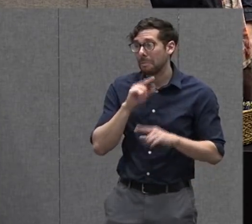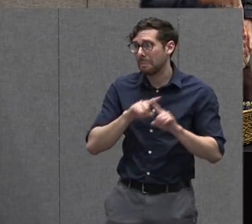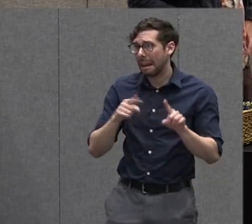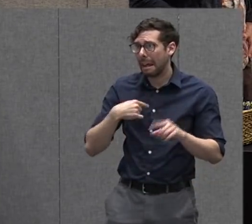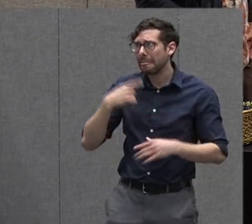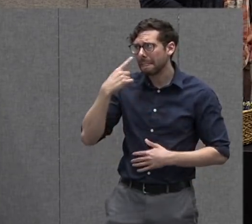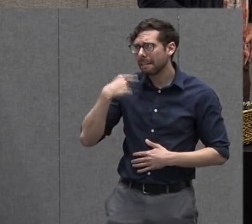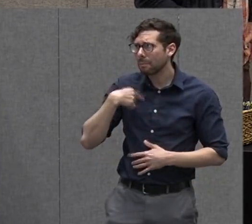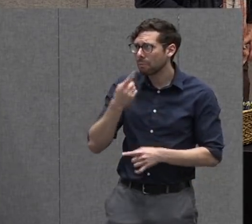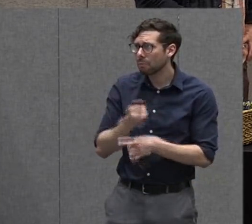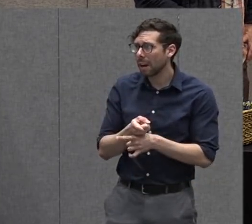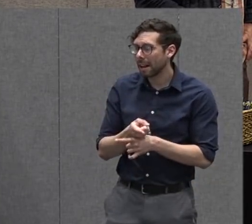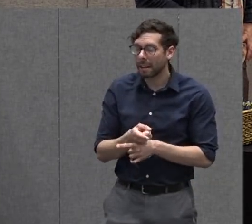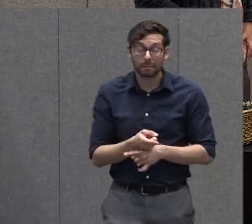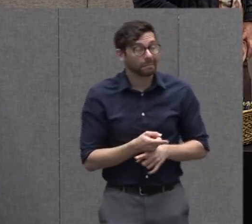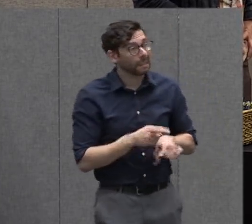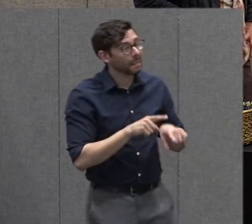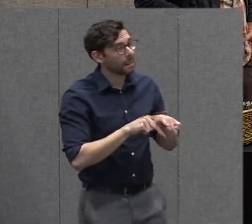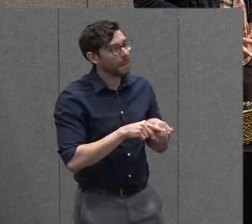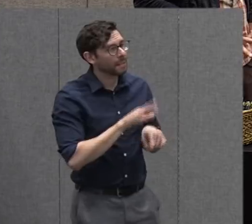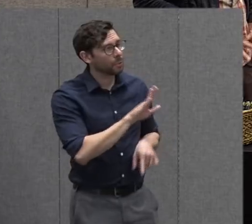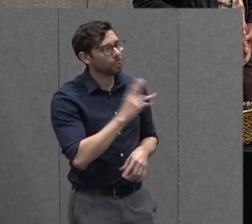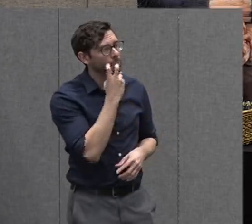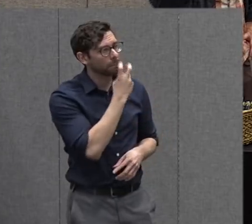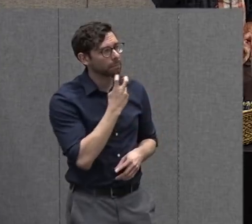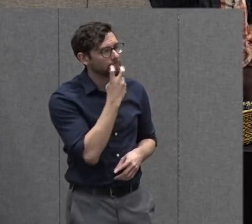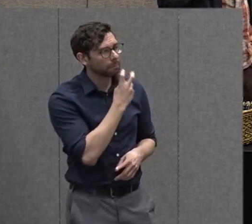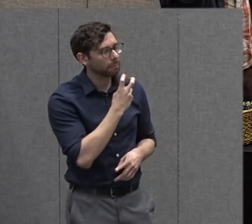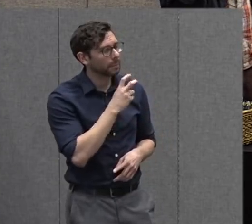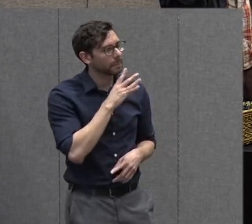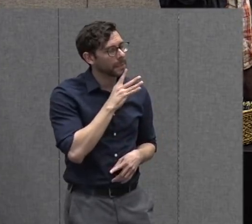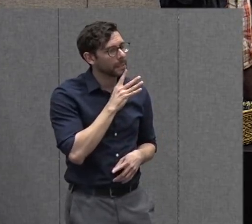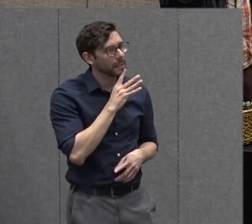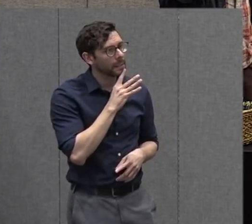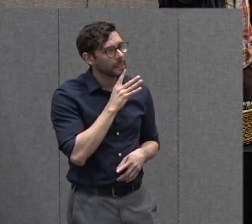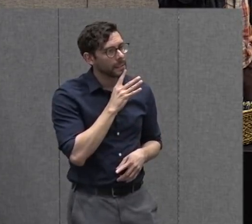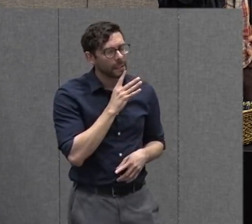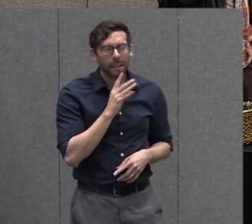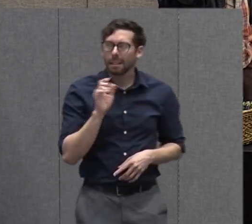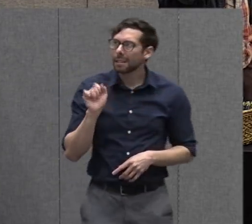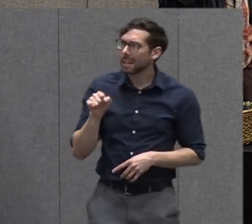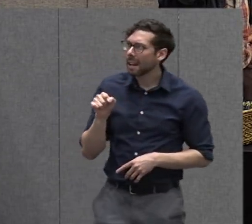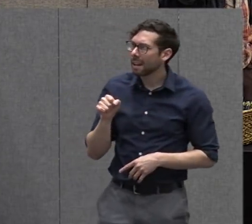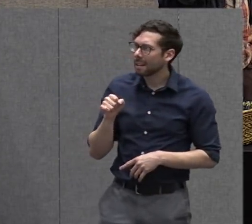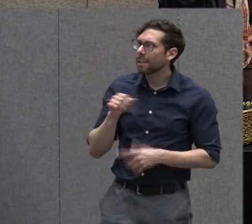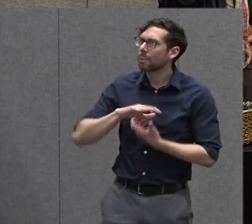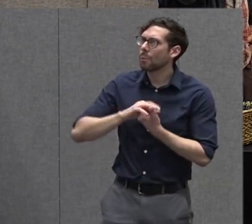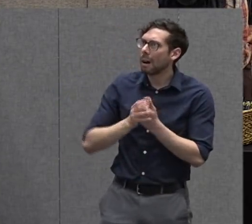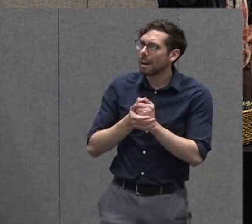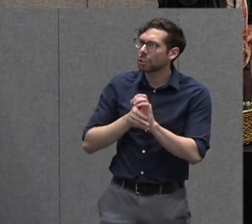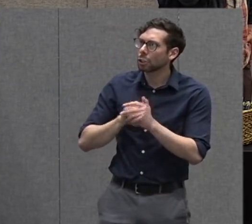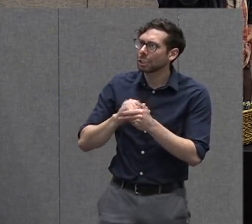I had to look it up, washing hands. [Mr. R] E-ve-ry... - [Miss Martindale] E-very...